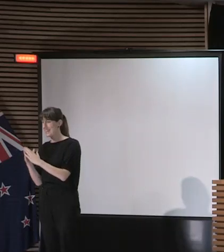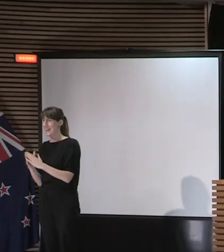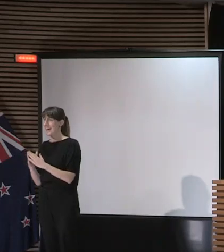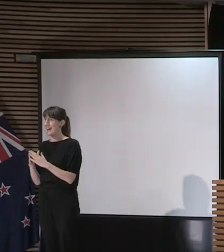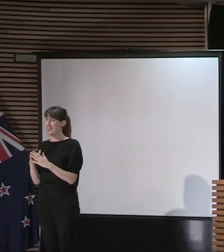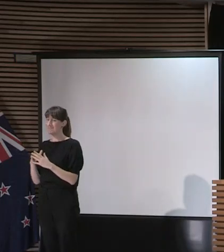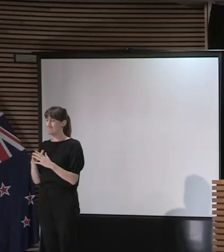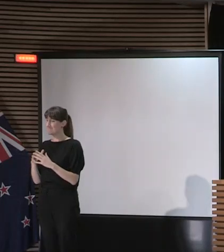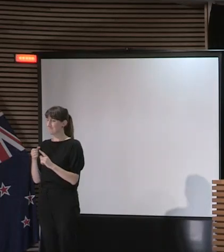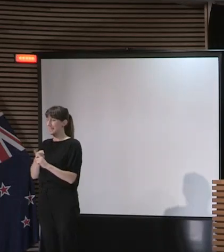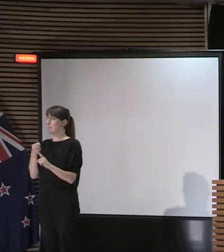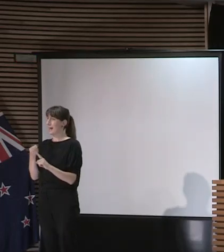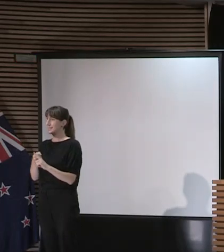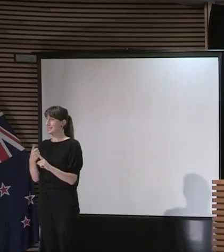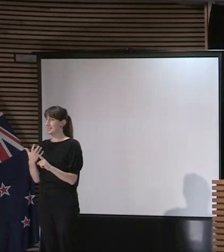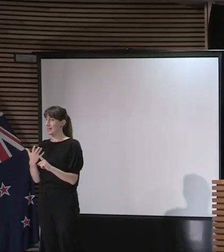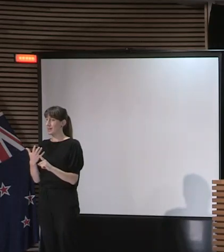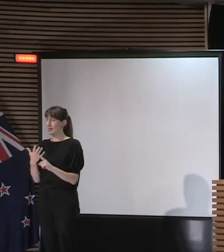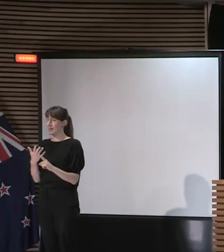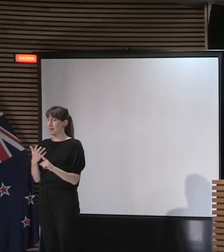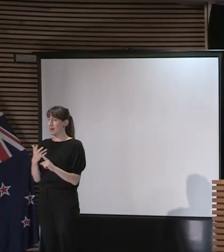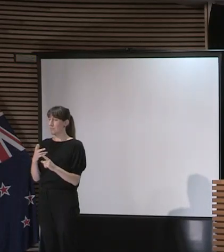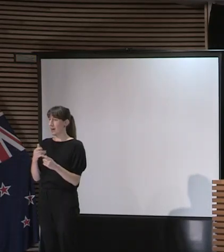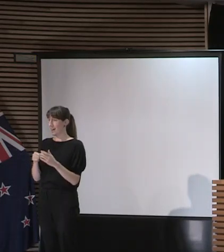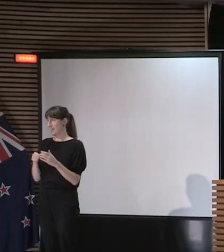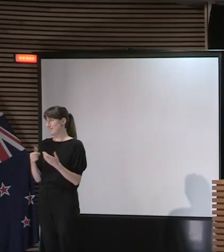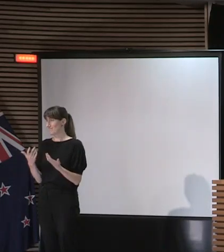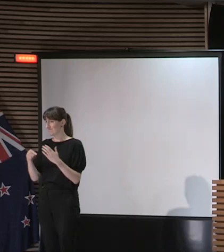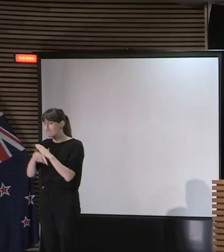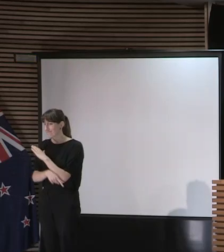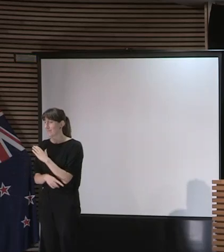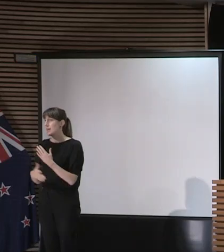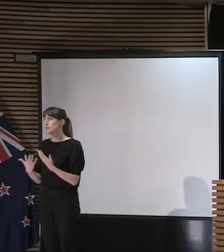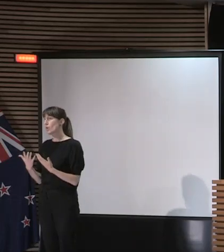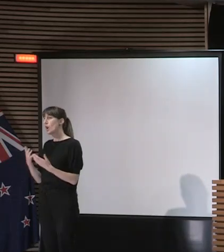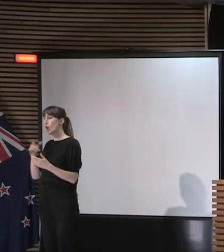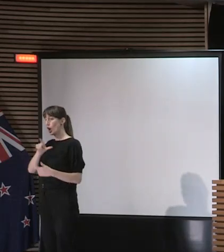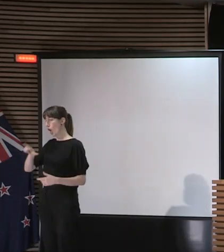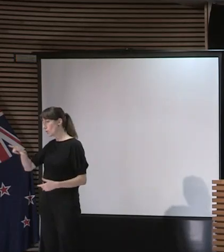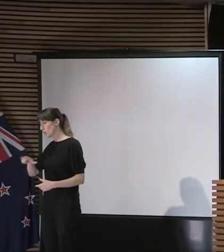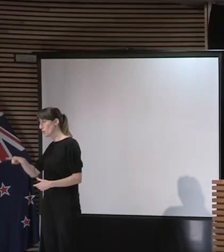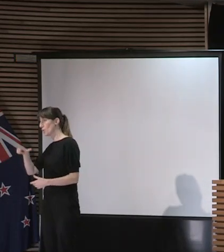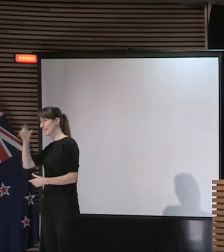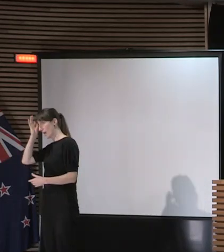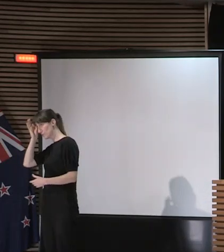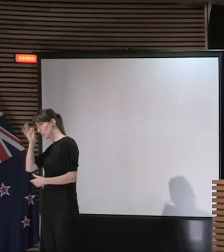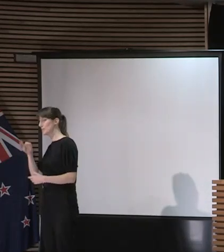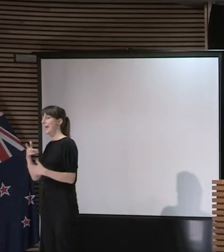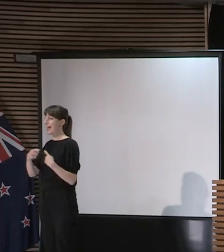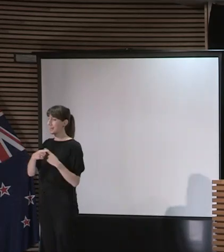when many people are suffering the economic impacts of COVID. So those are the two competing